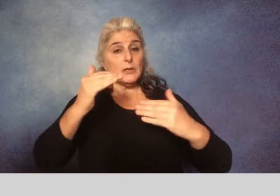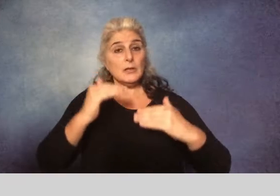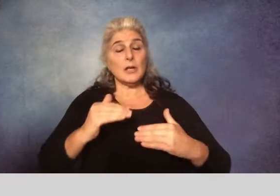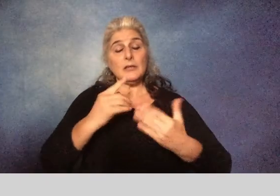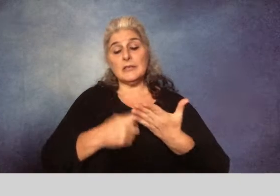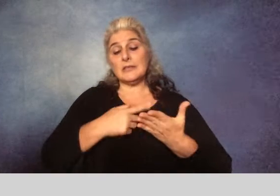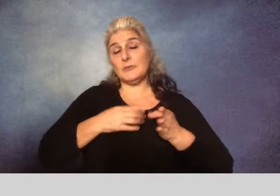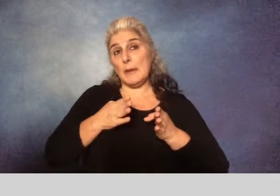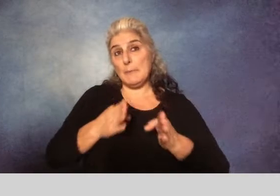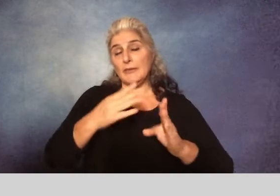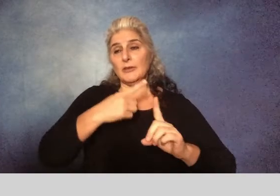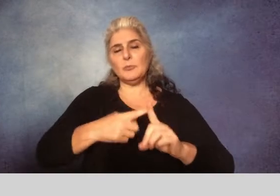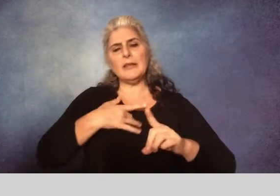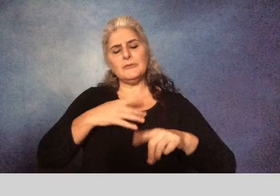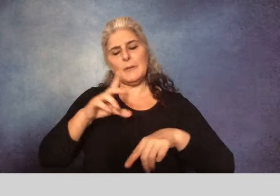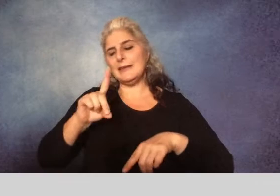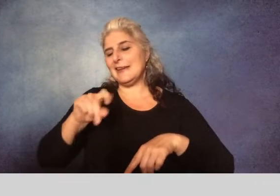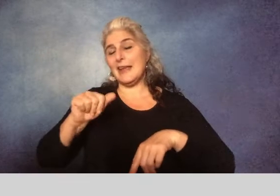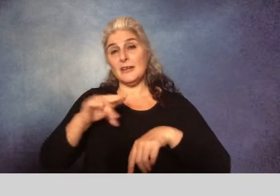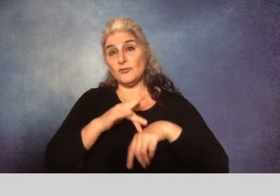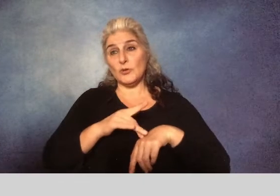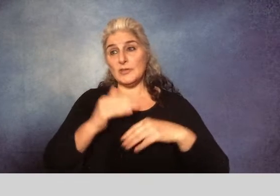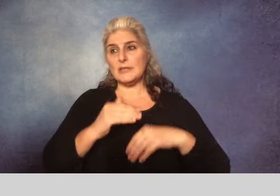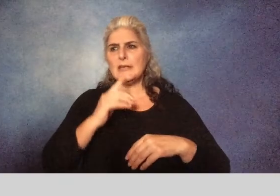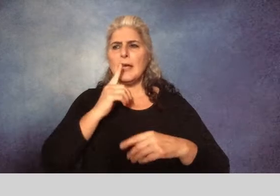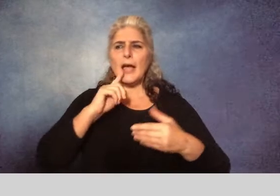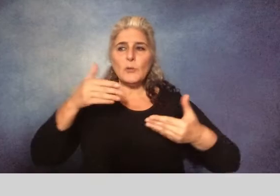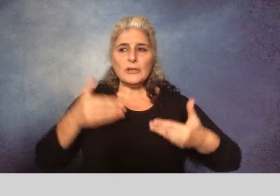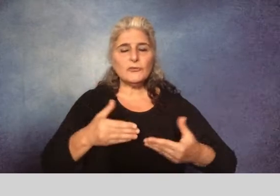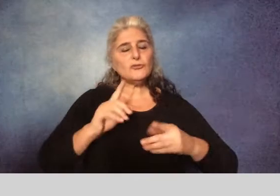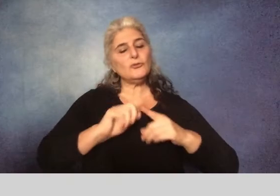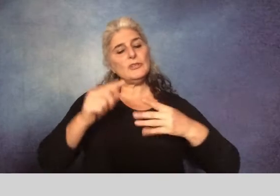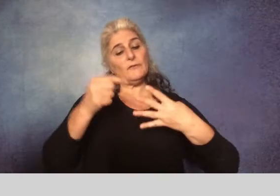and an overview of my data sources. Then, I'll introduce and explore my features